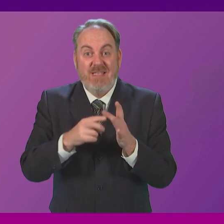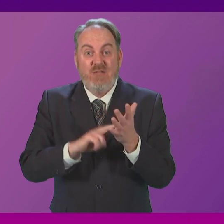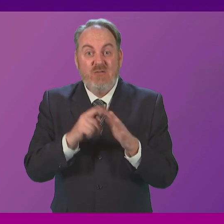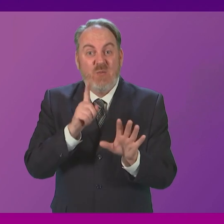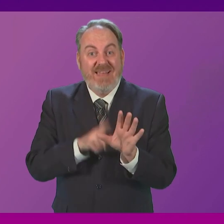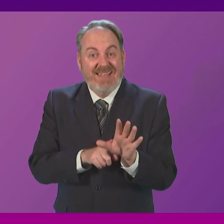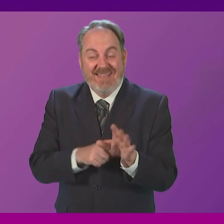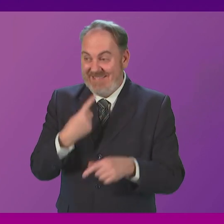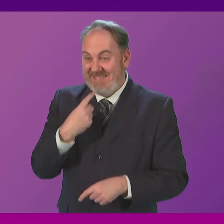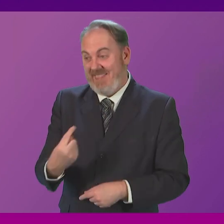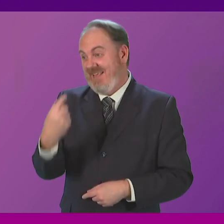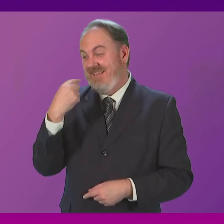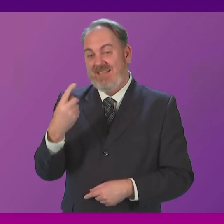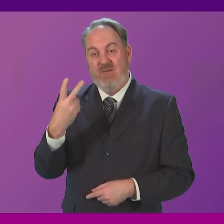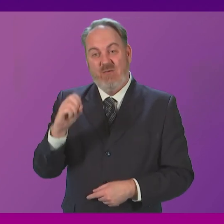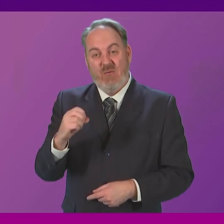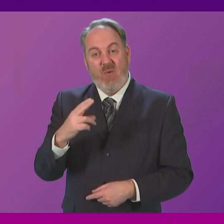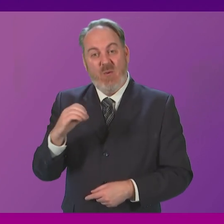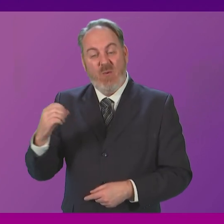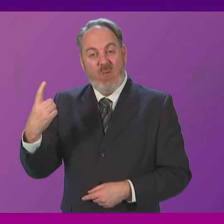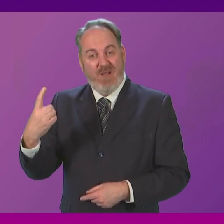in 2001.